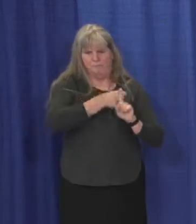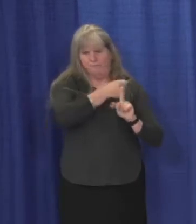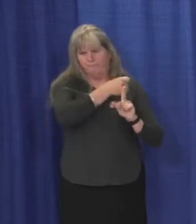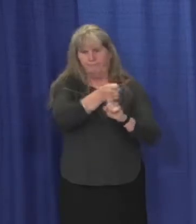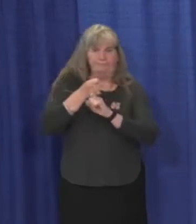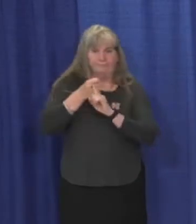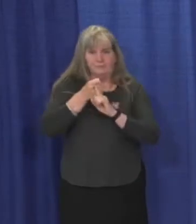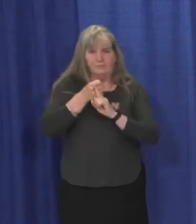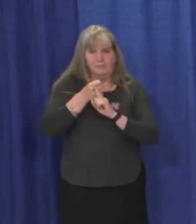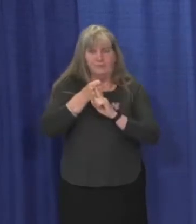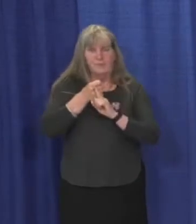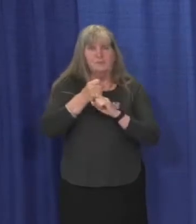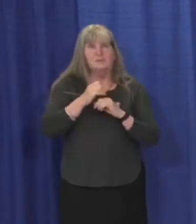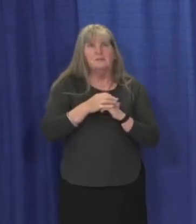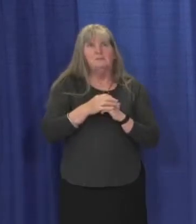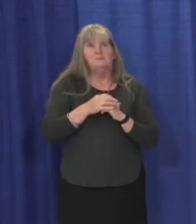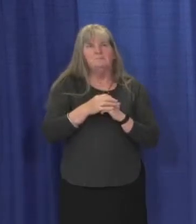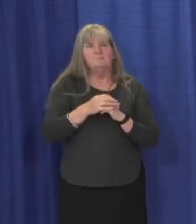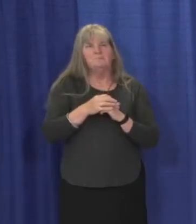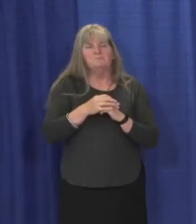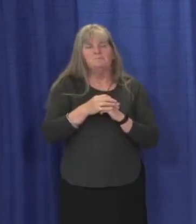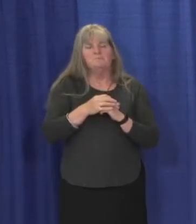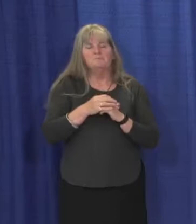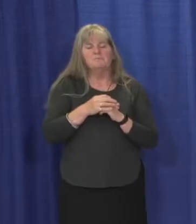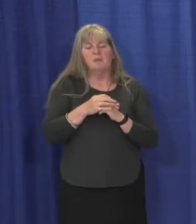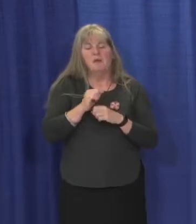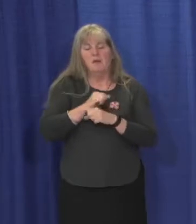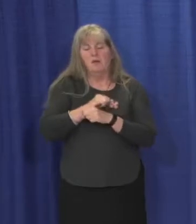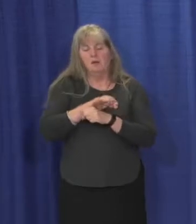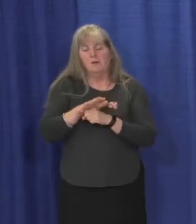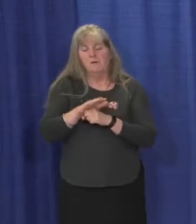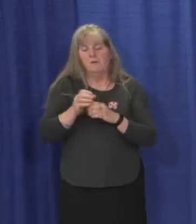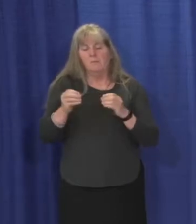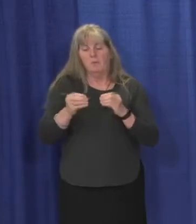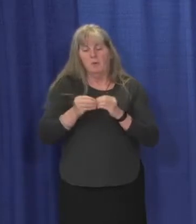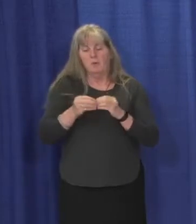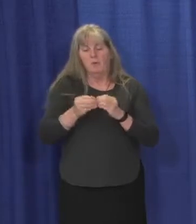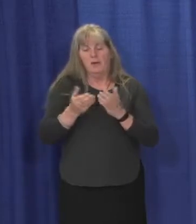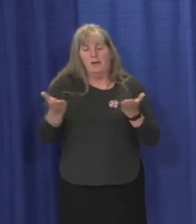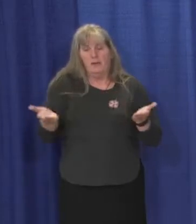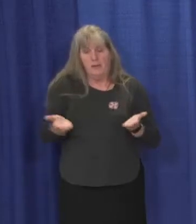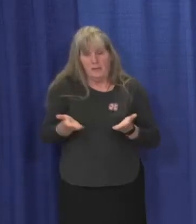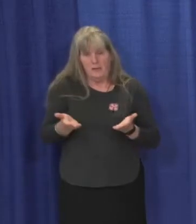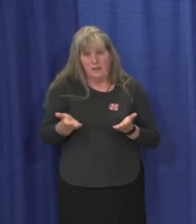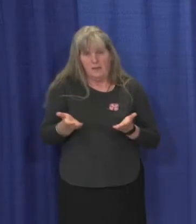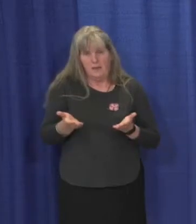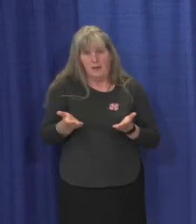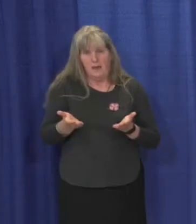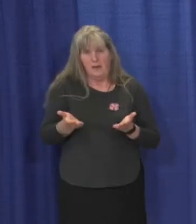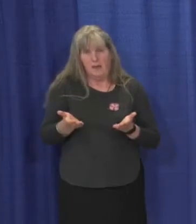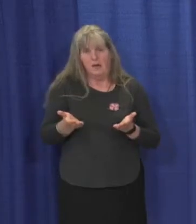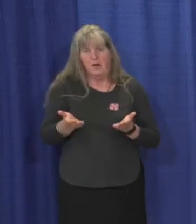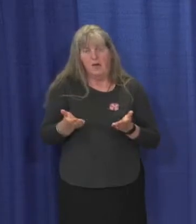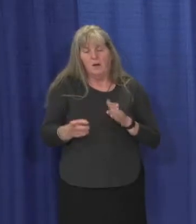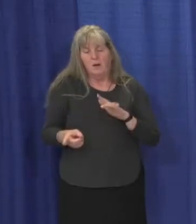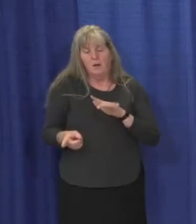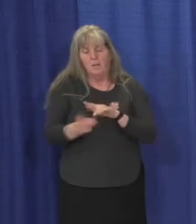is taking a heavy toll on Yukon and the more this virus is percolating in the territory the